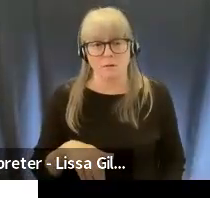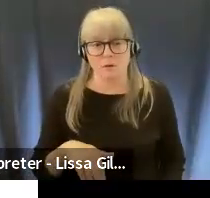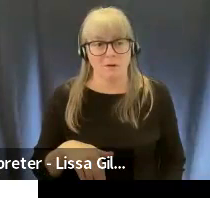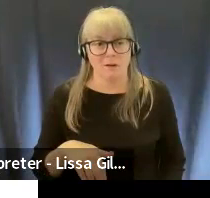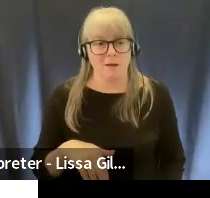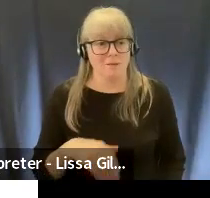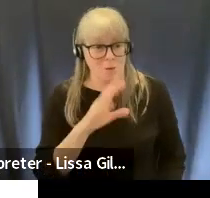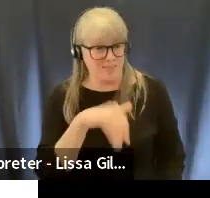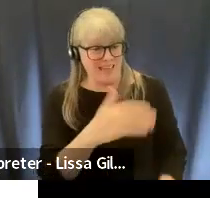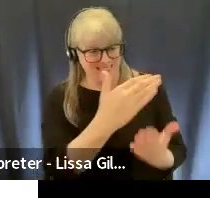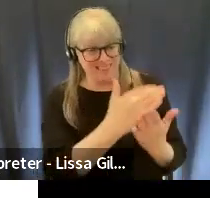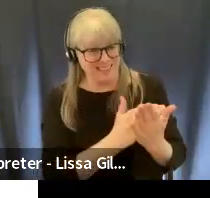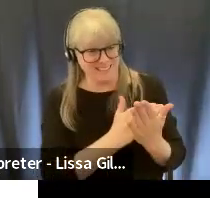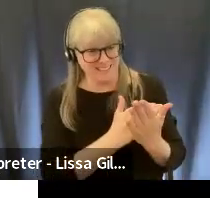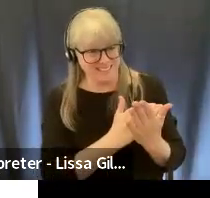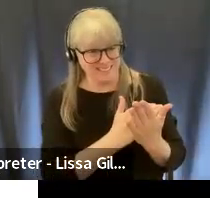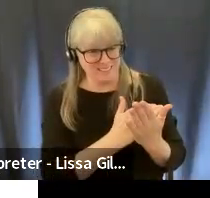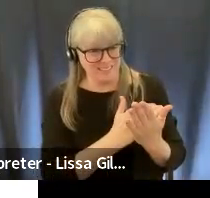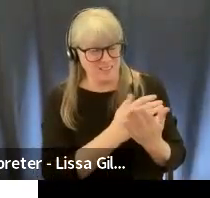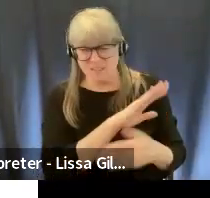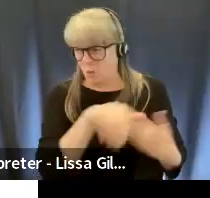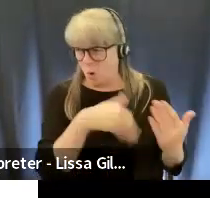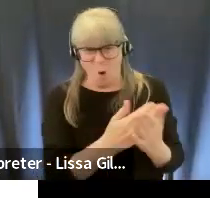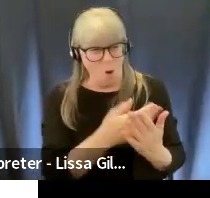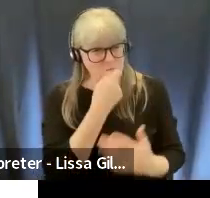But we continue to receive resources that are open to them. Brandy.